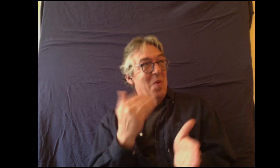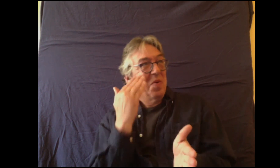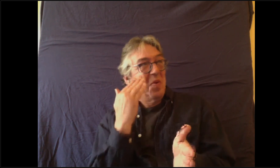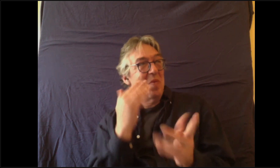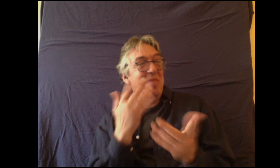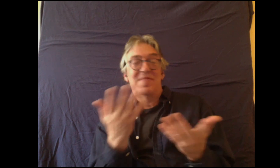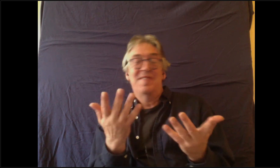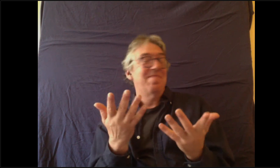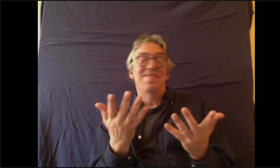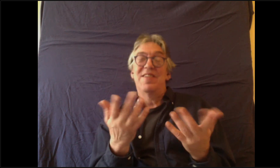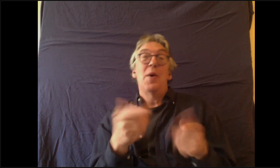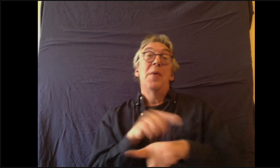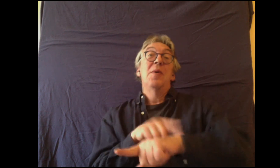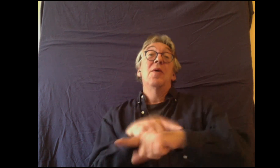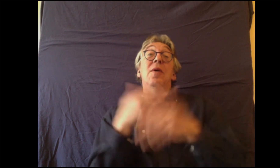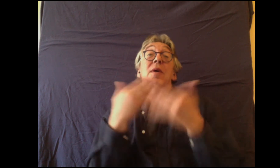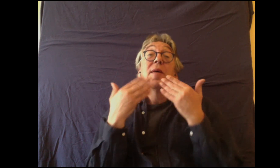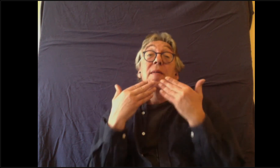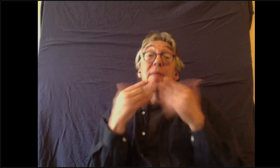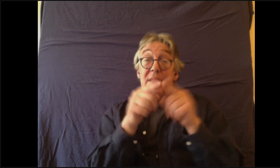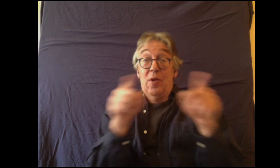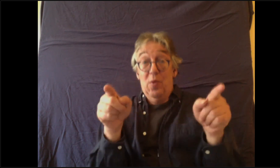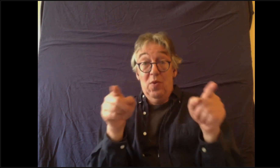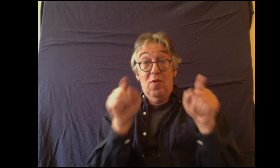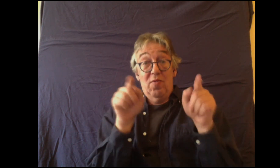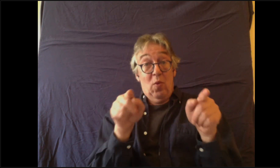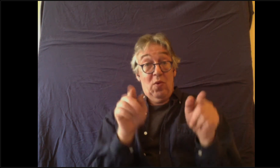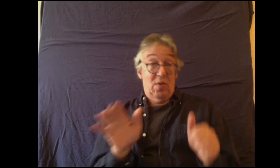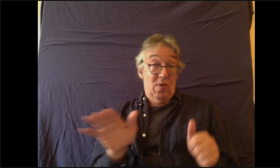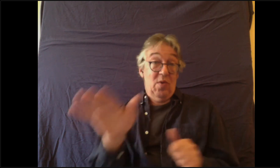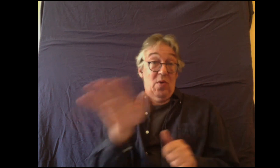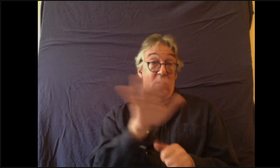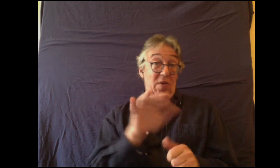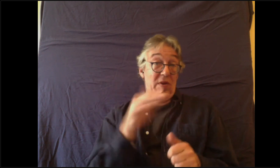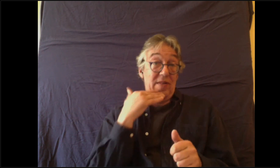Thank you so much everyone, for everyone to come today.